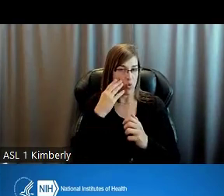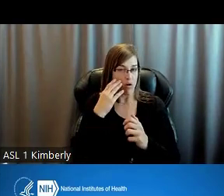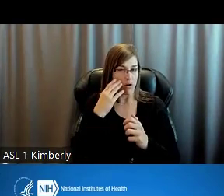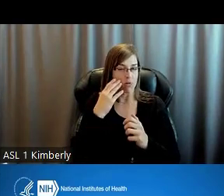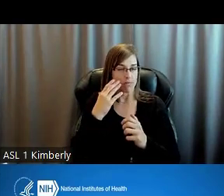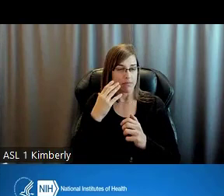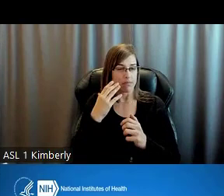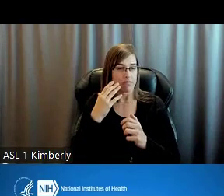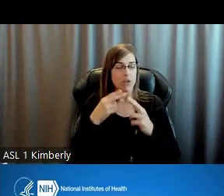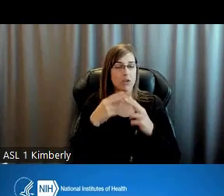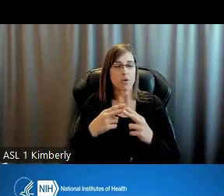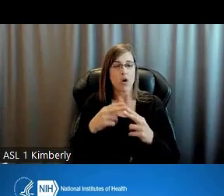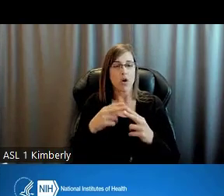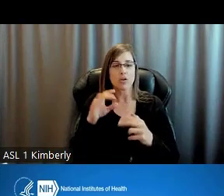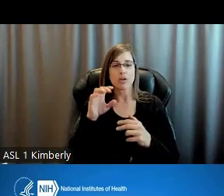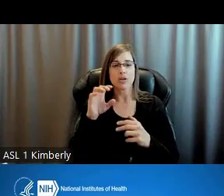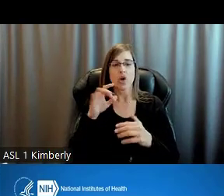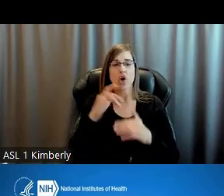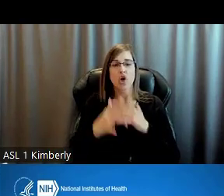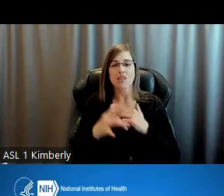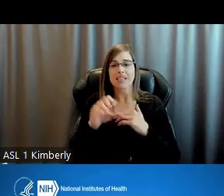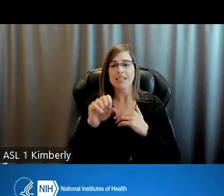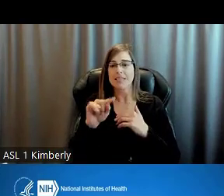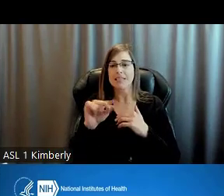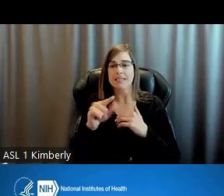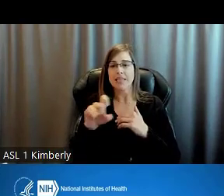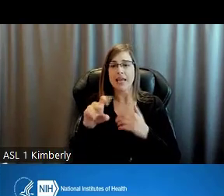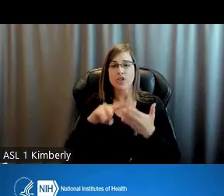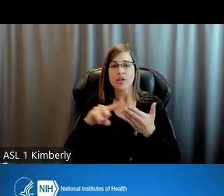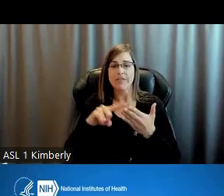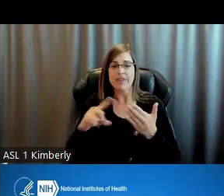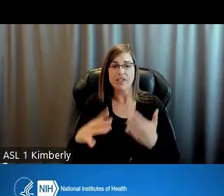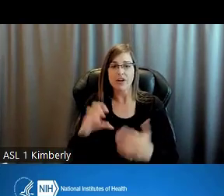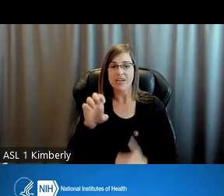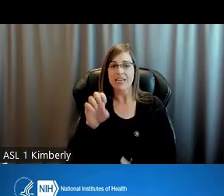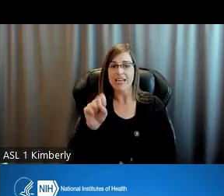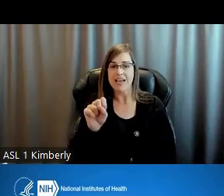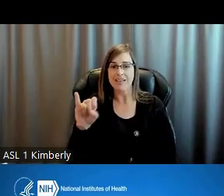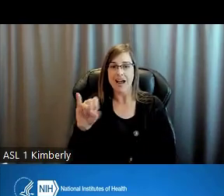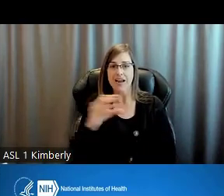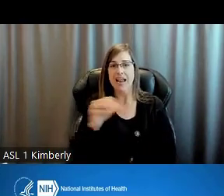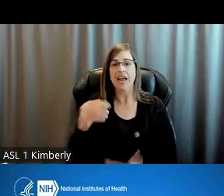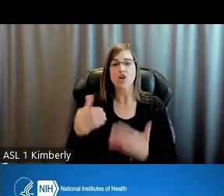is the early stage investigator and the new investigator designations.